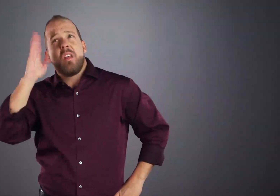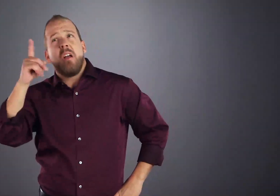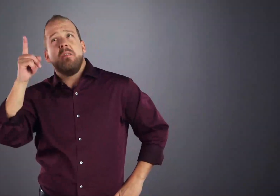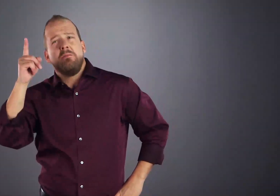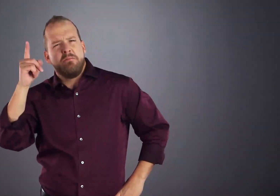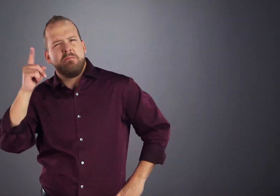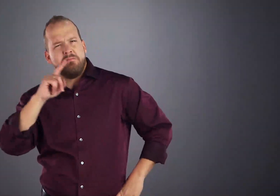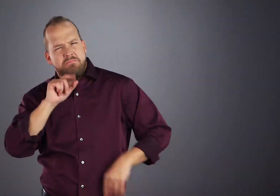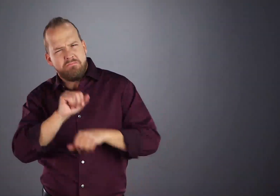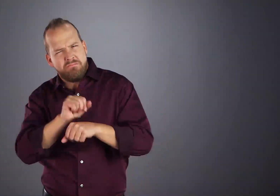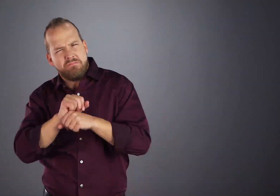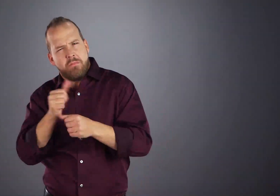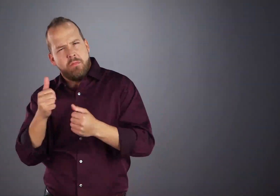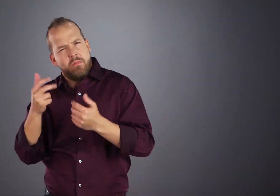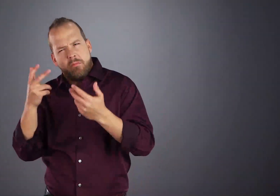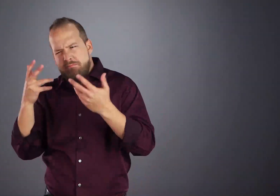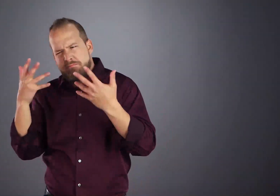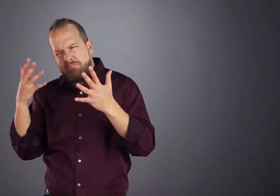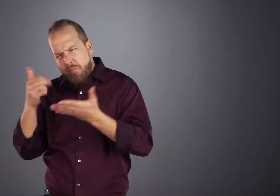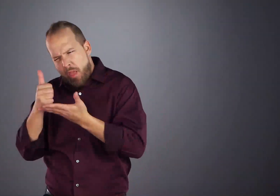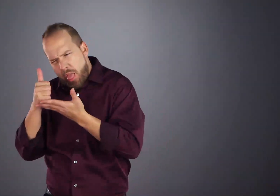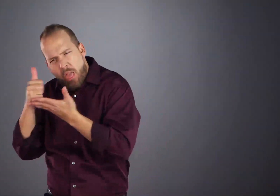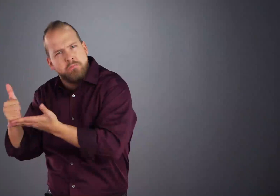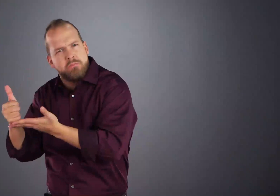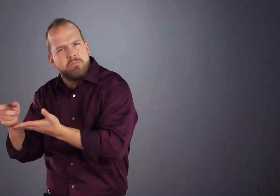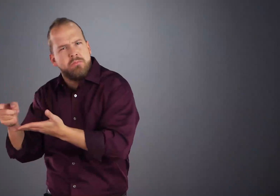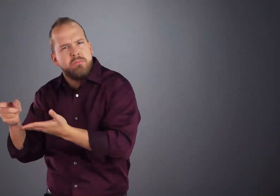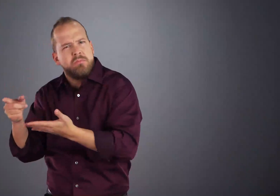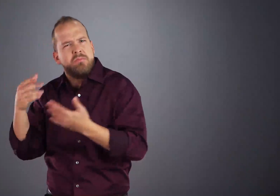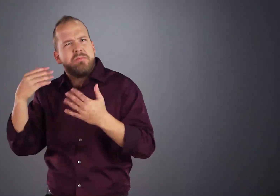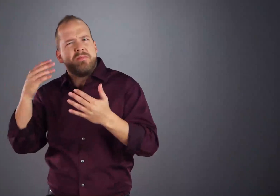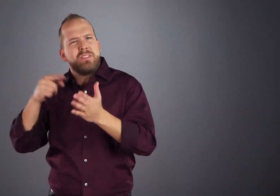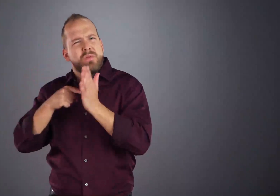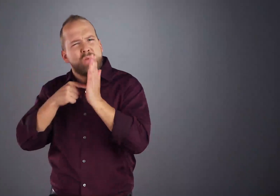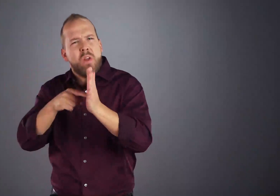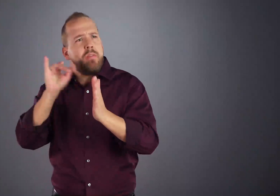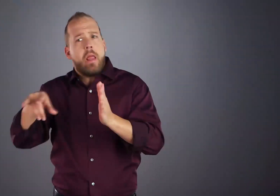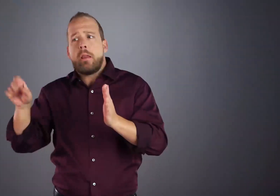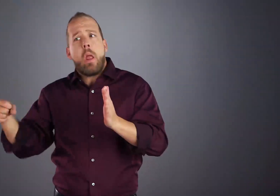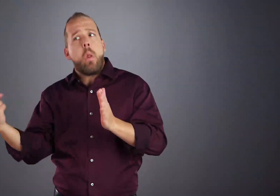that God had done for him what he could not do for himself.